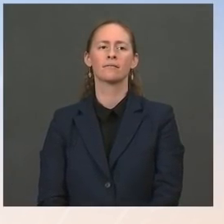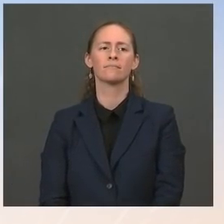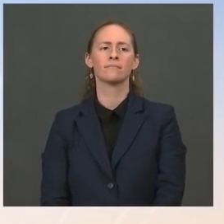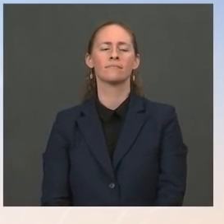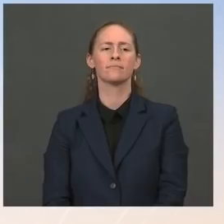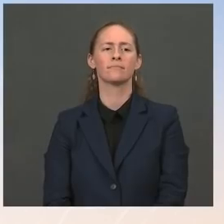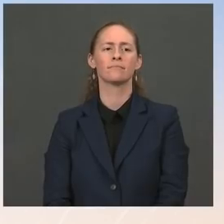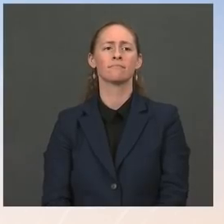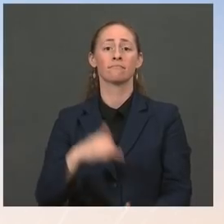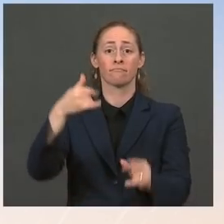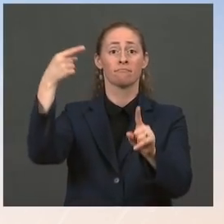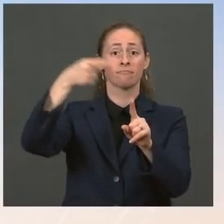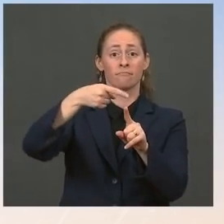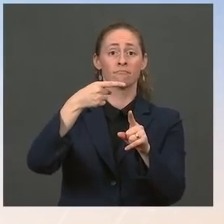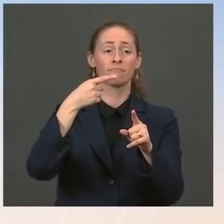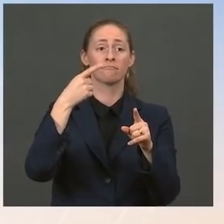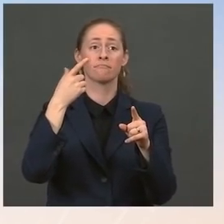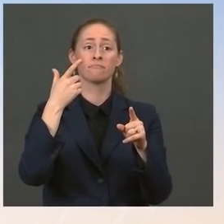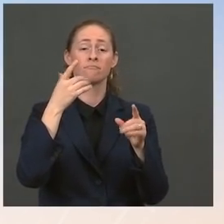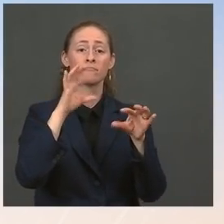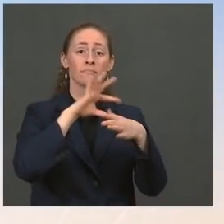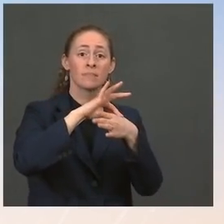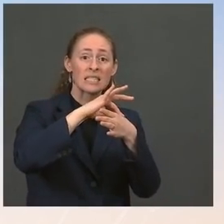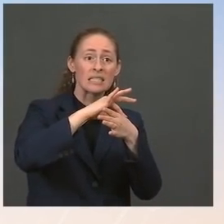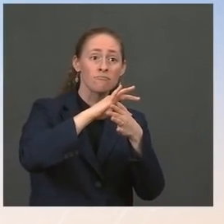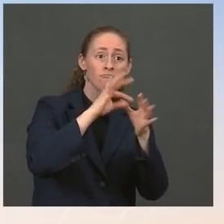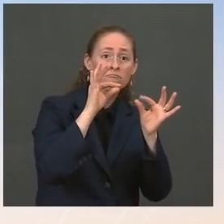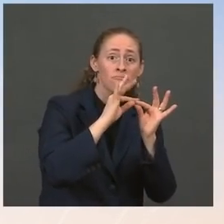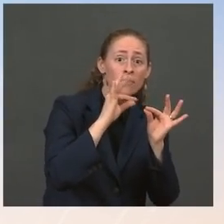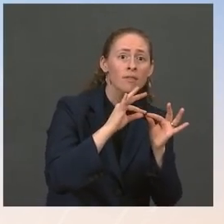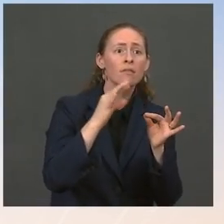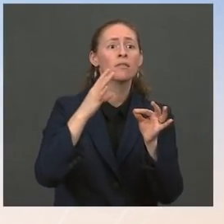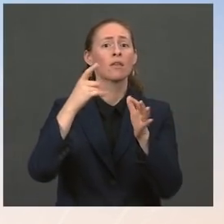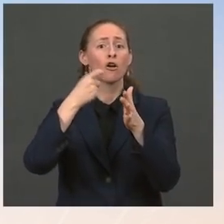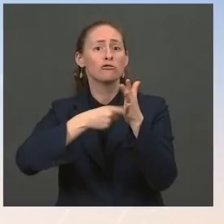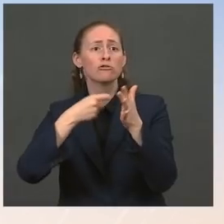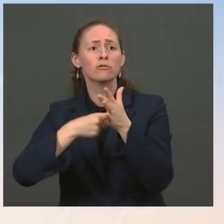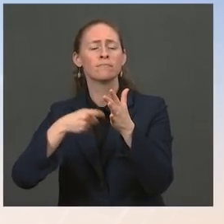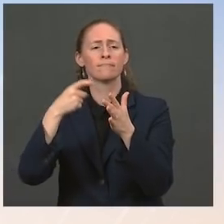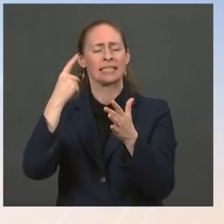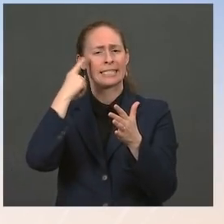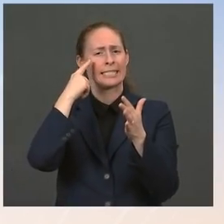and the cost of goods, we think -- there's a range of issues here. You referenced the supply chain.